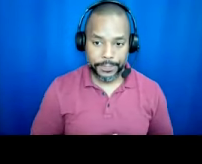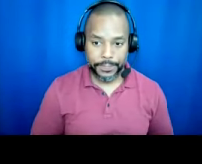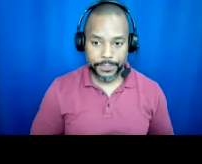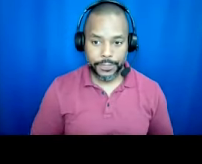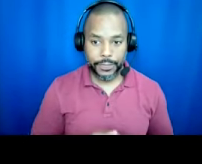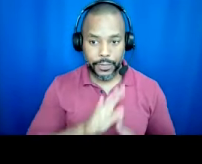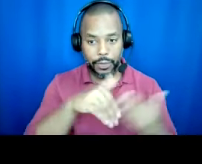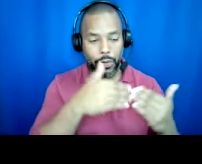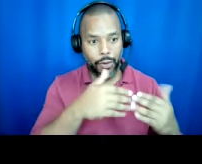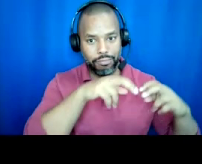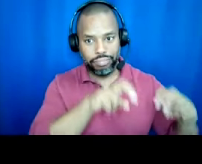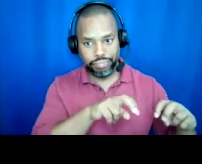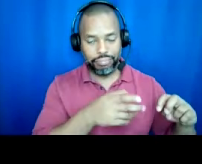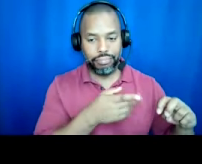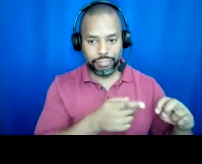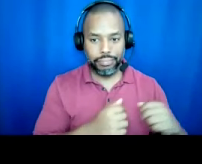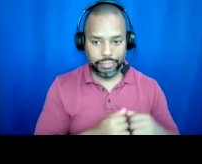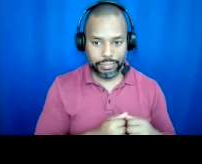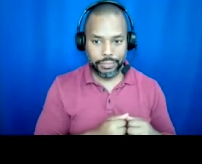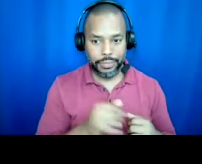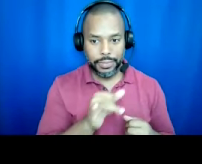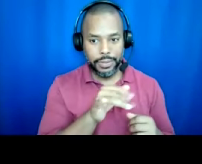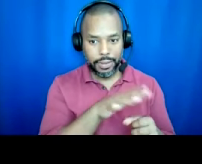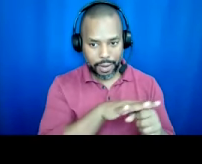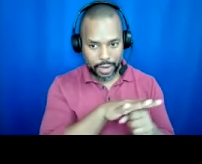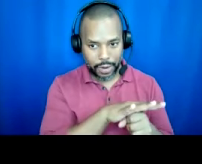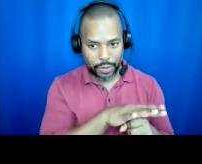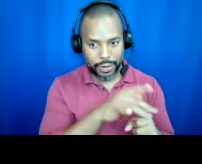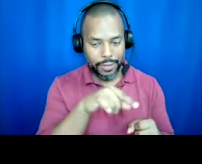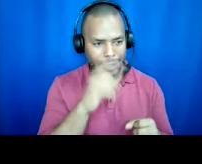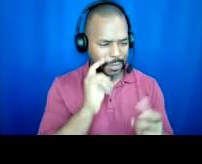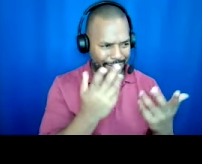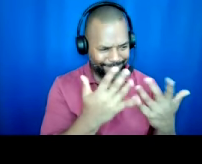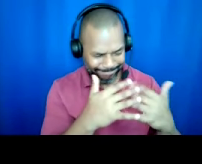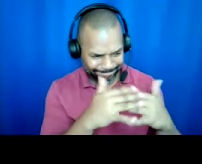and have been ranked within their respective areas, then they kind of need to be collated, so to speak.